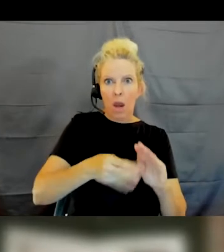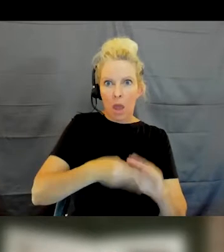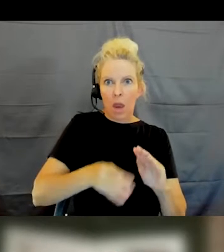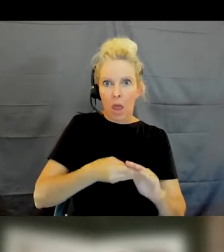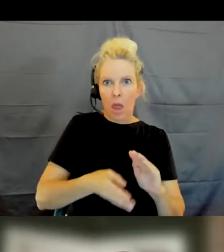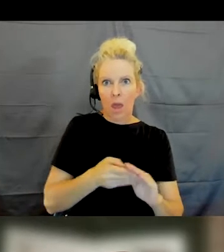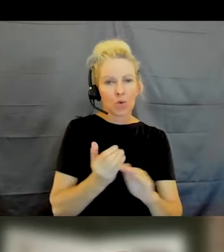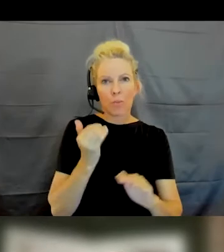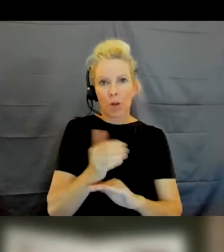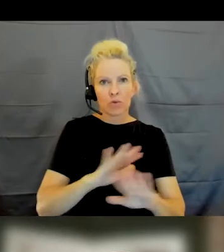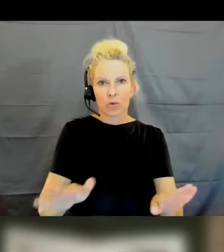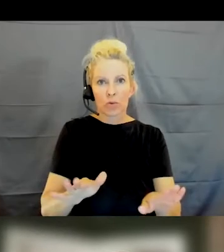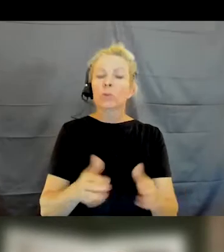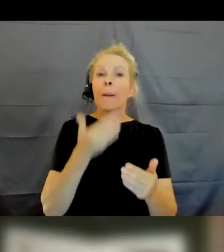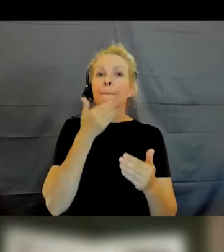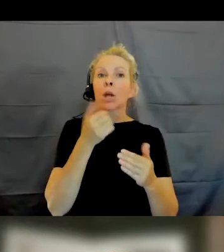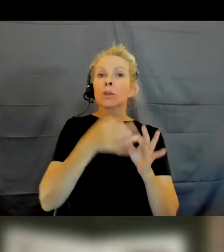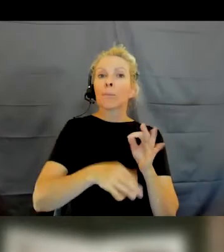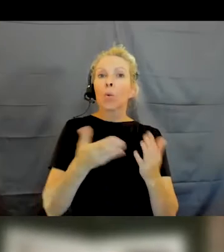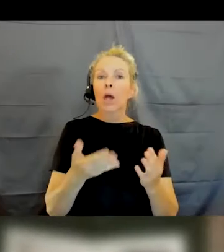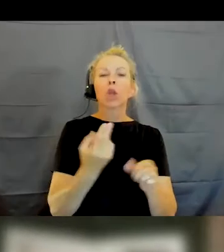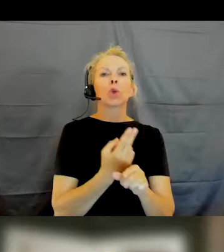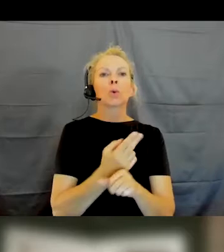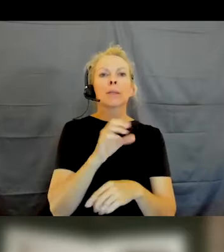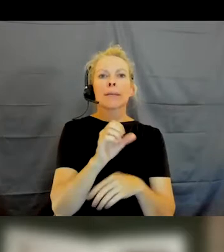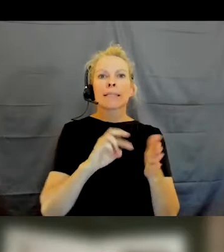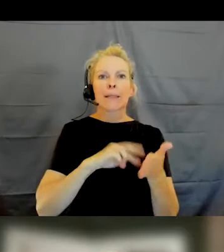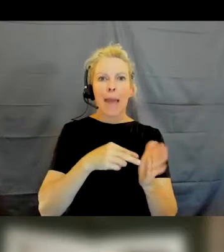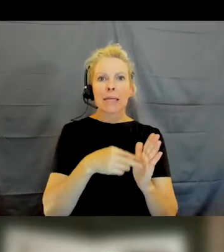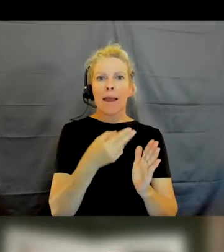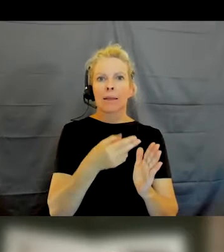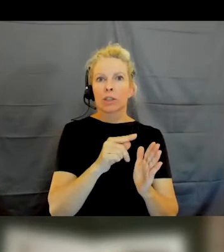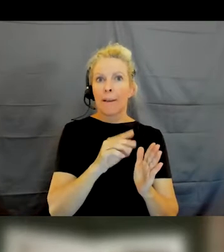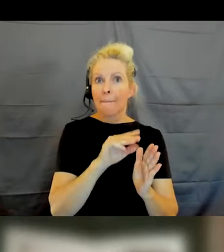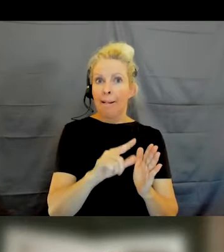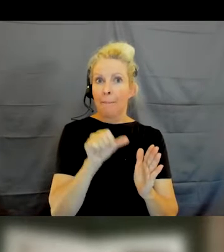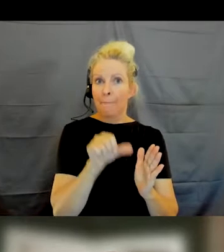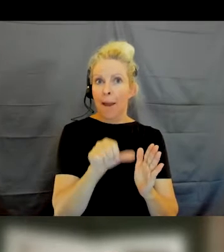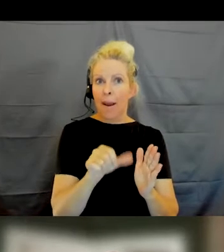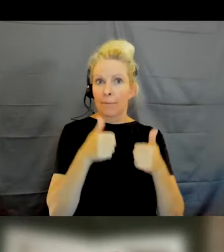change, just use a semantic HTML button here. That should take priority over doing too much